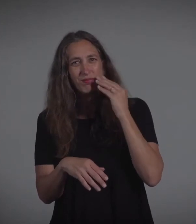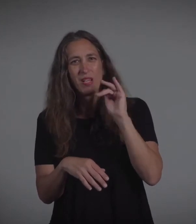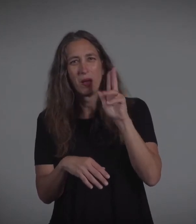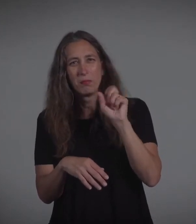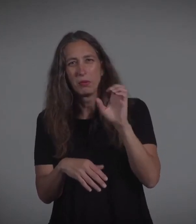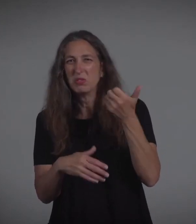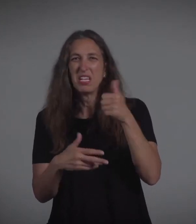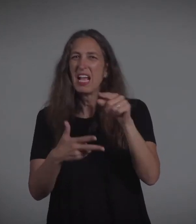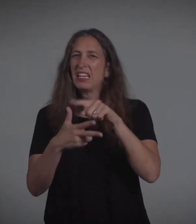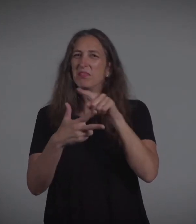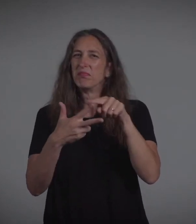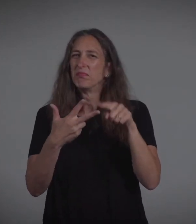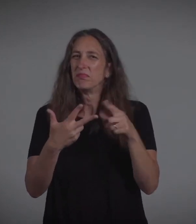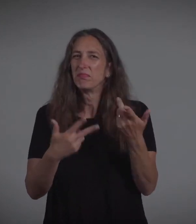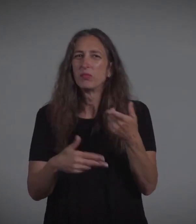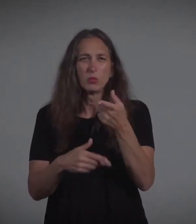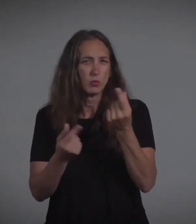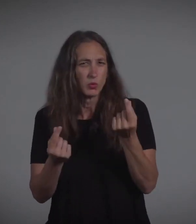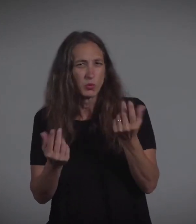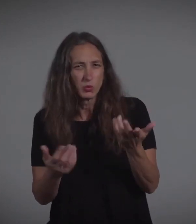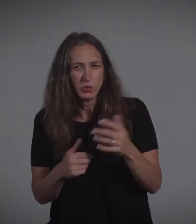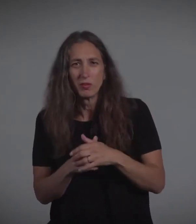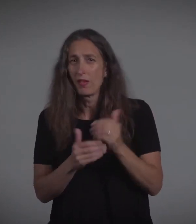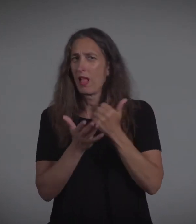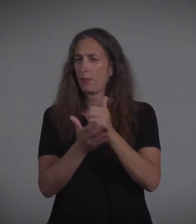of the three types of abuse, how can you help?